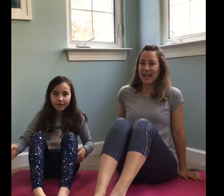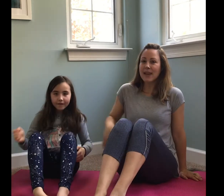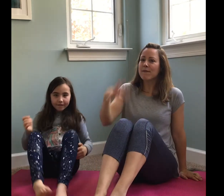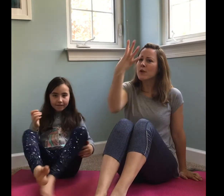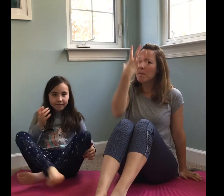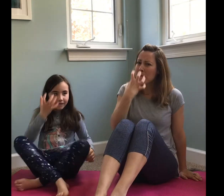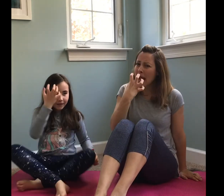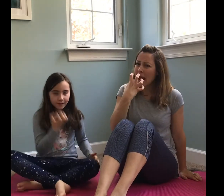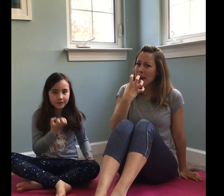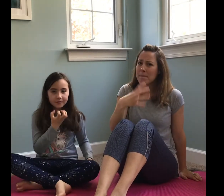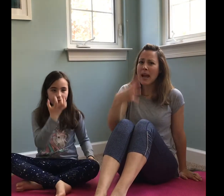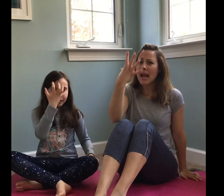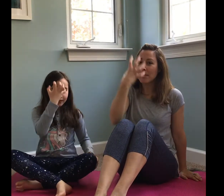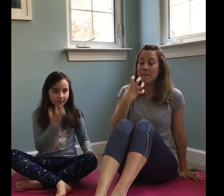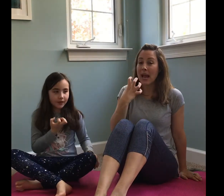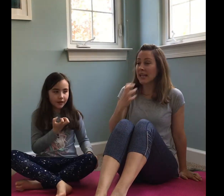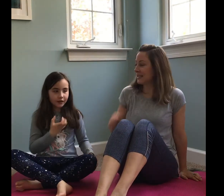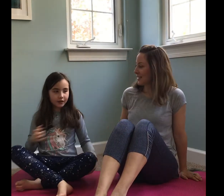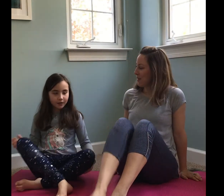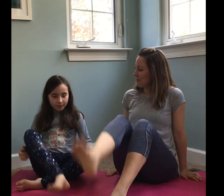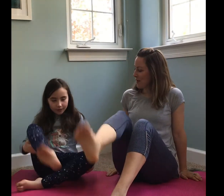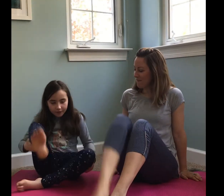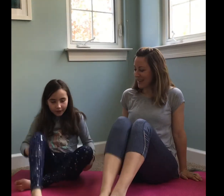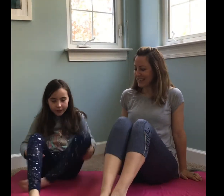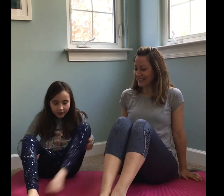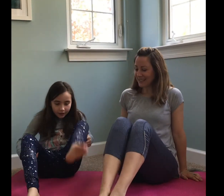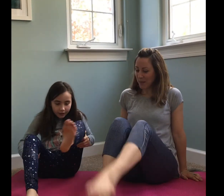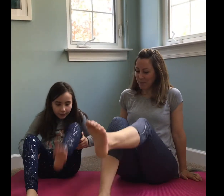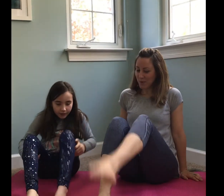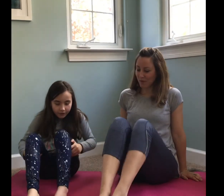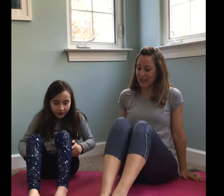if you're mad mad mad stomp your feet, stomp your feet